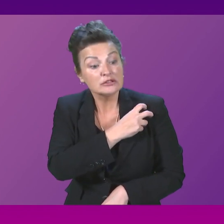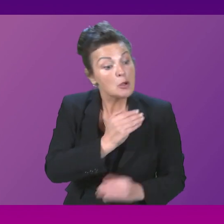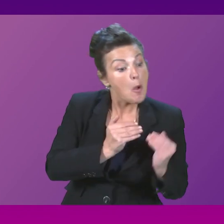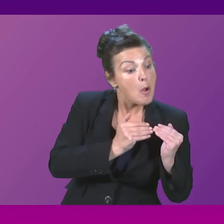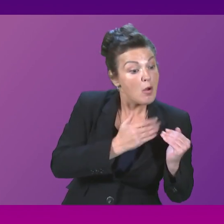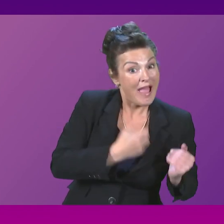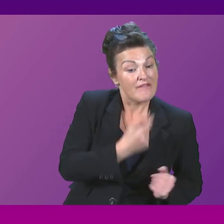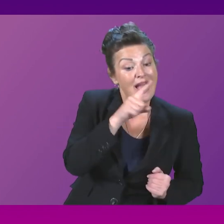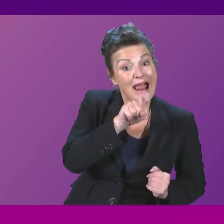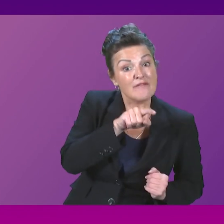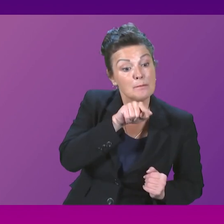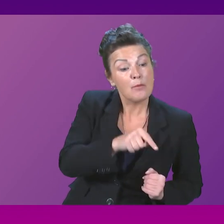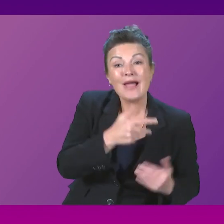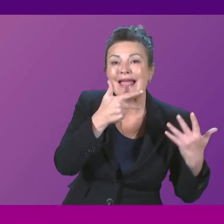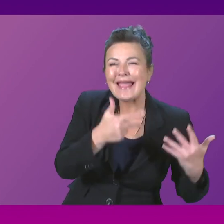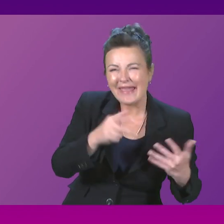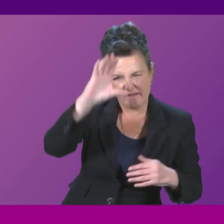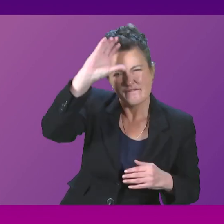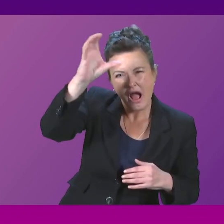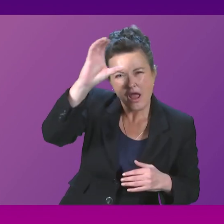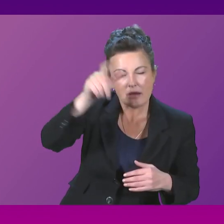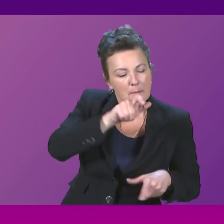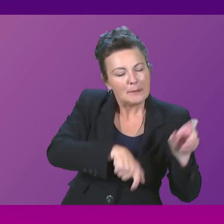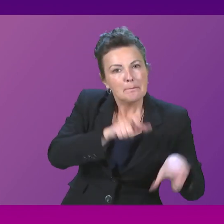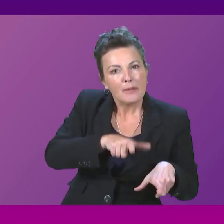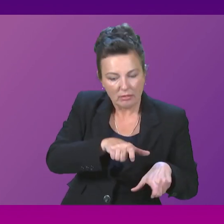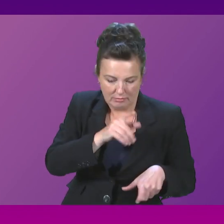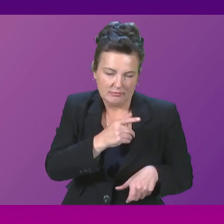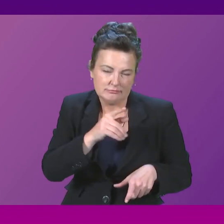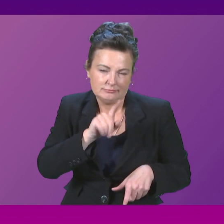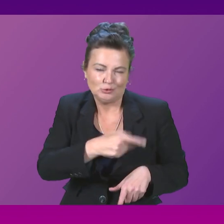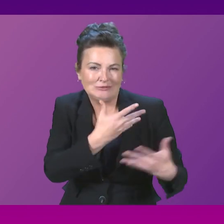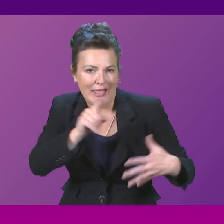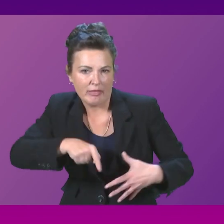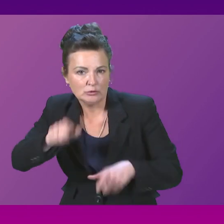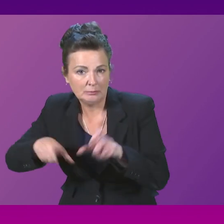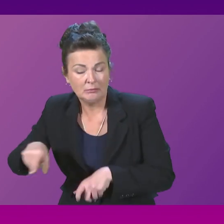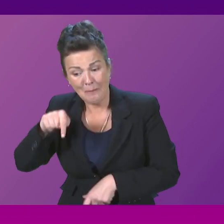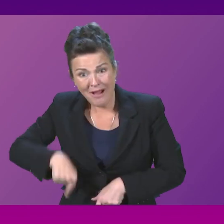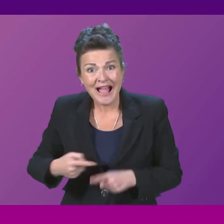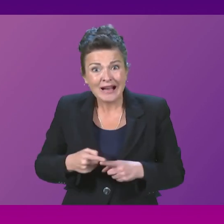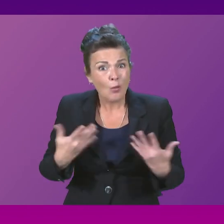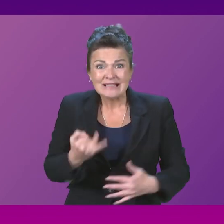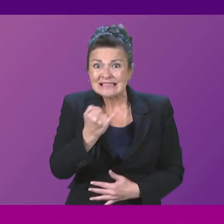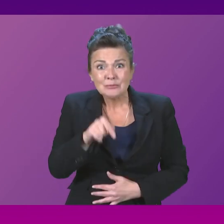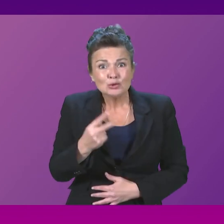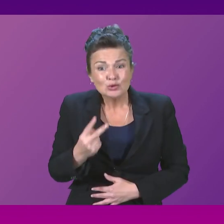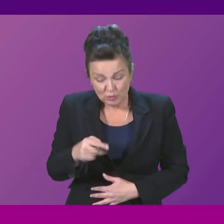We have 11.8 per 10,000 of the population; in England, the figure is just 6.2 and, in Wales, it is 10.